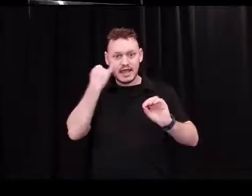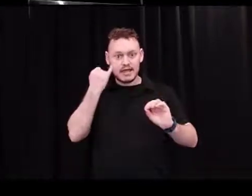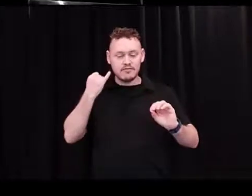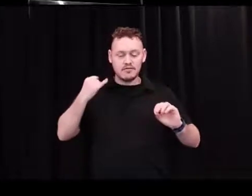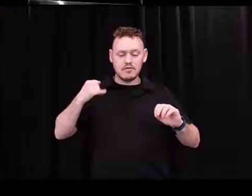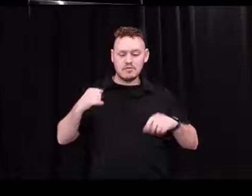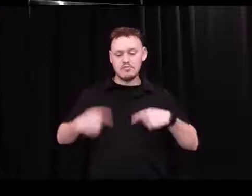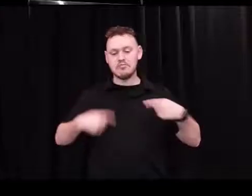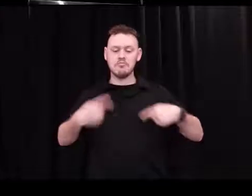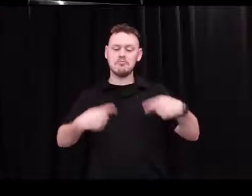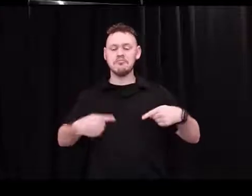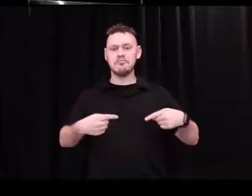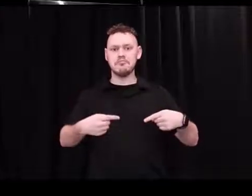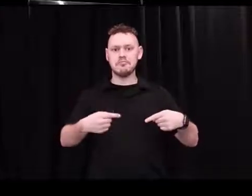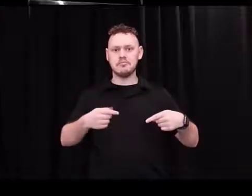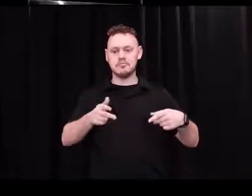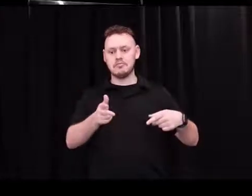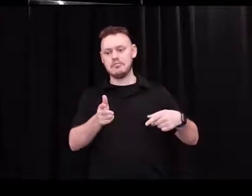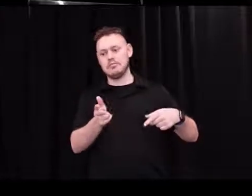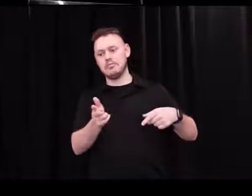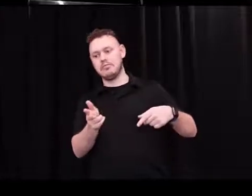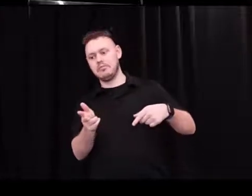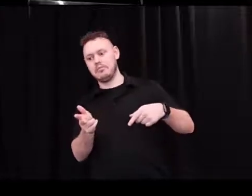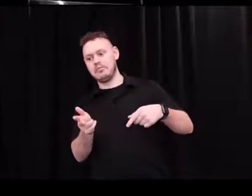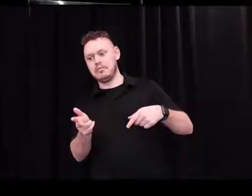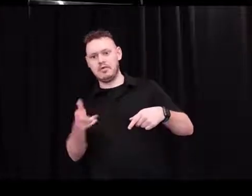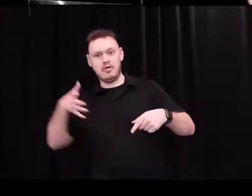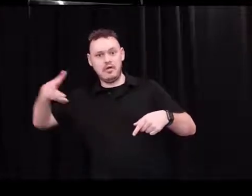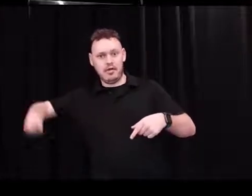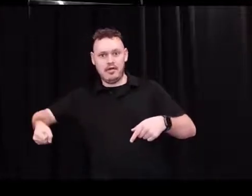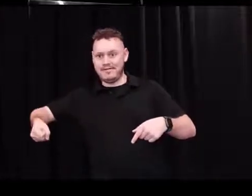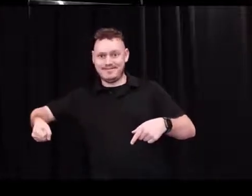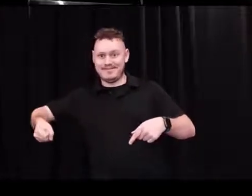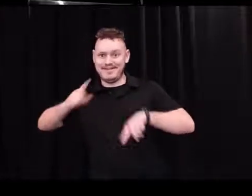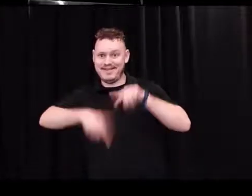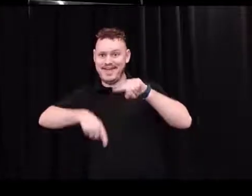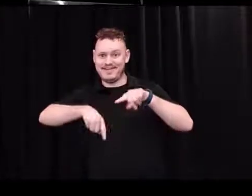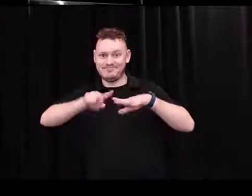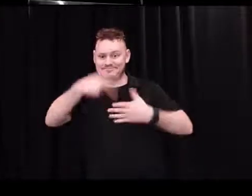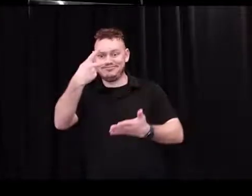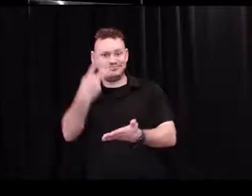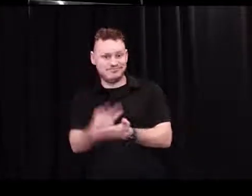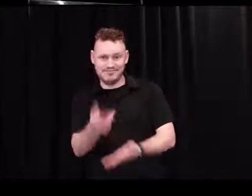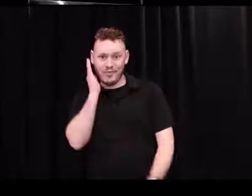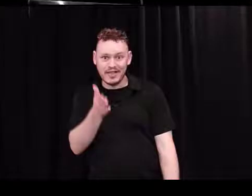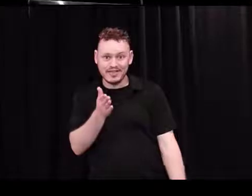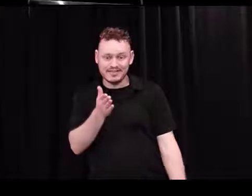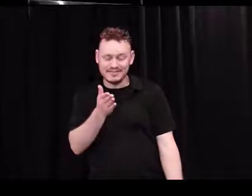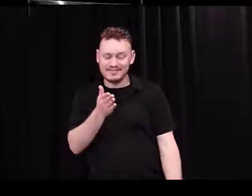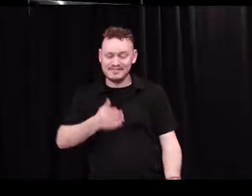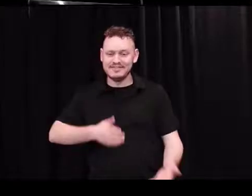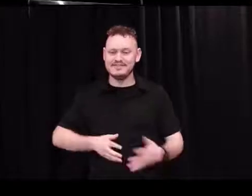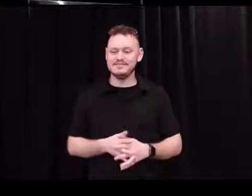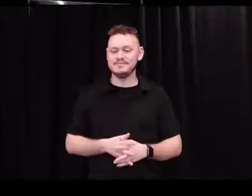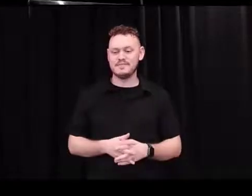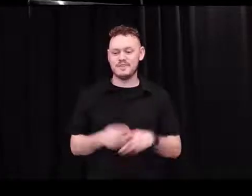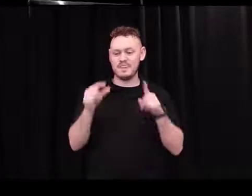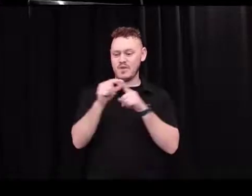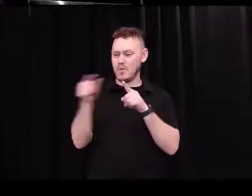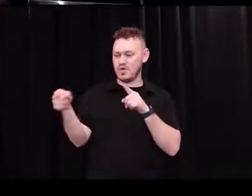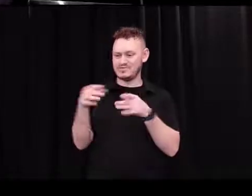on the side, depending on what side, you're going for a really bad fall, So the words on this is